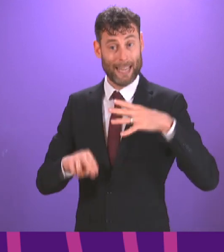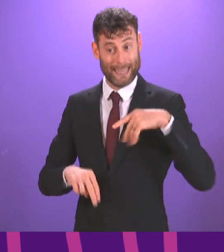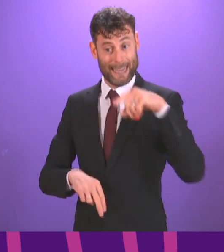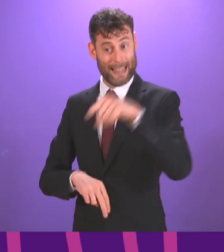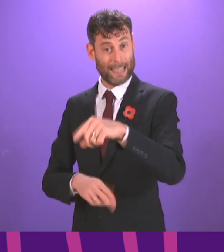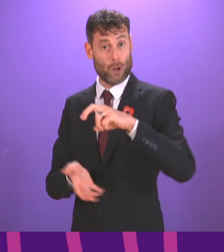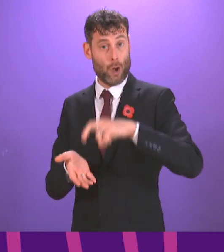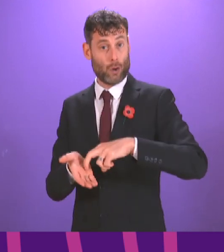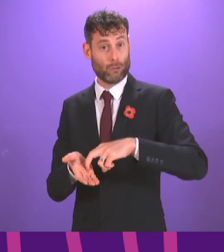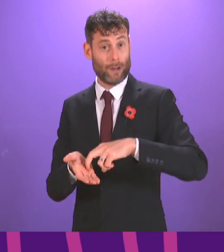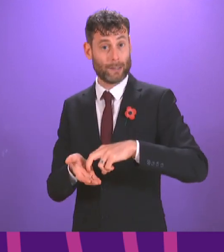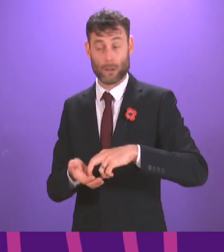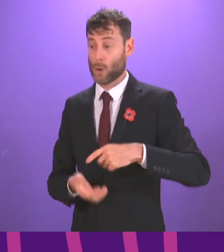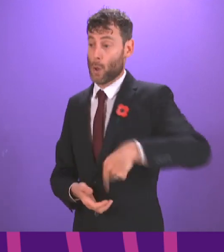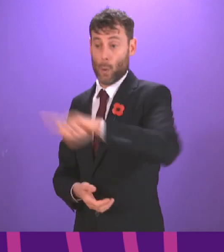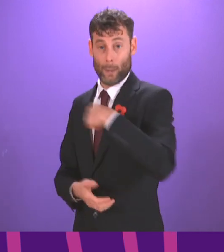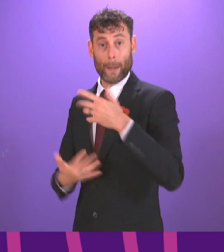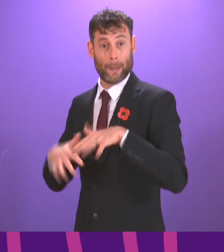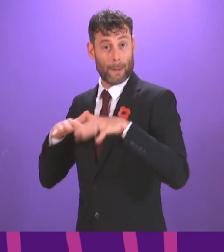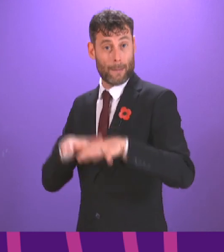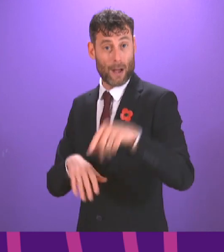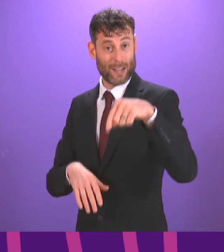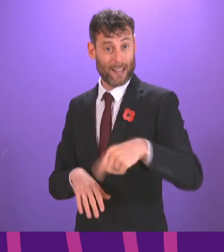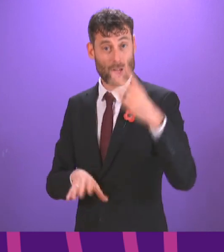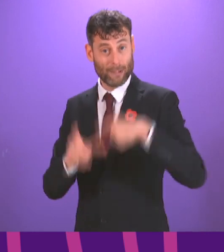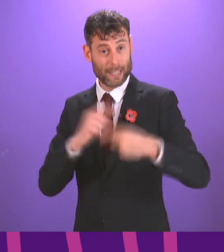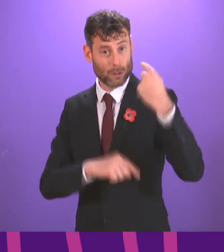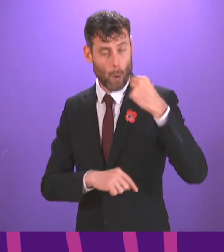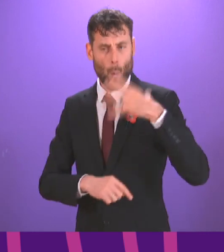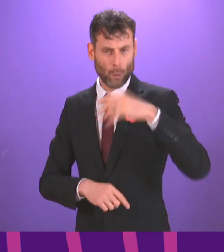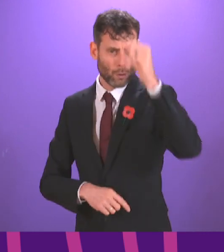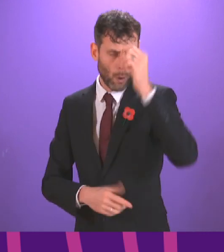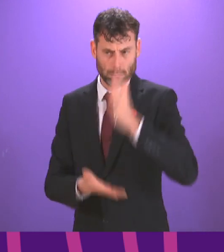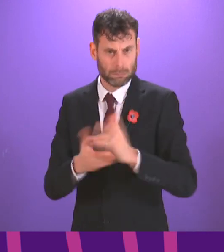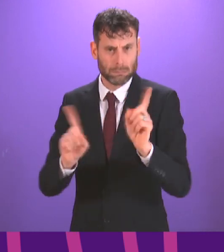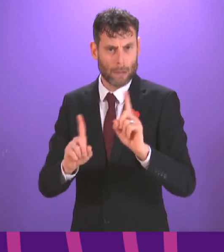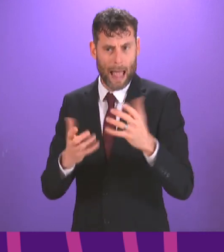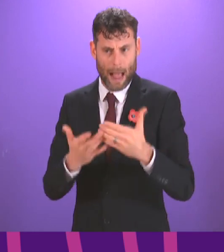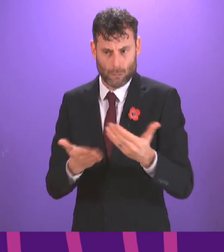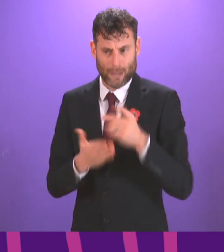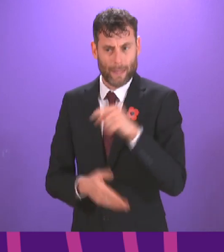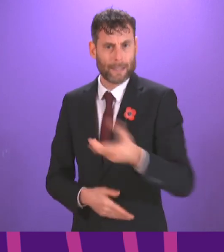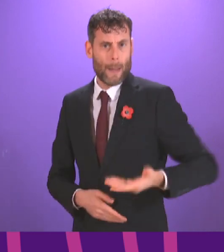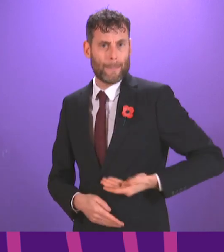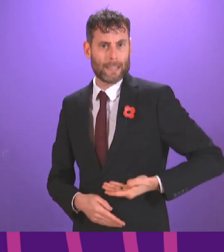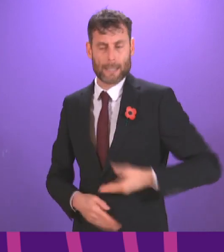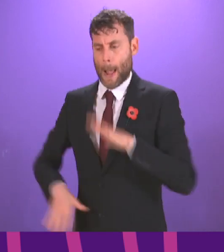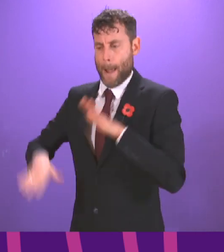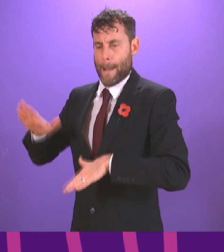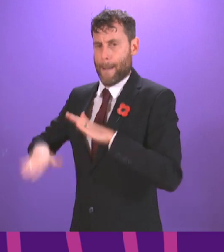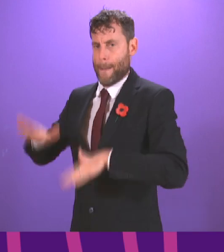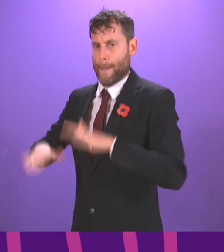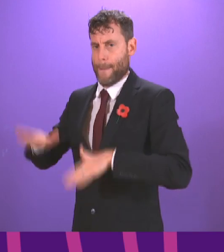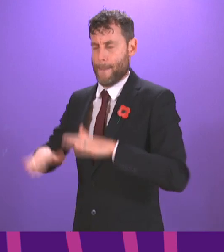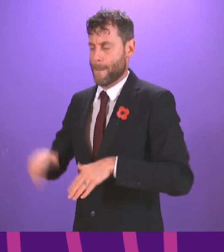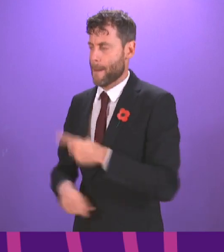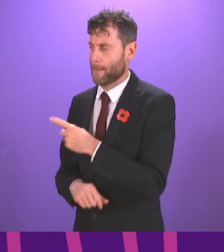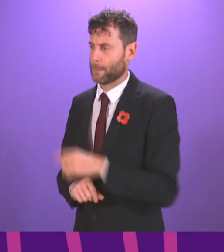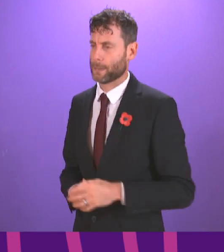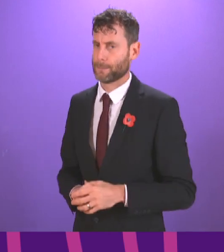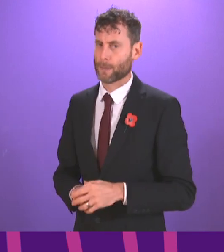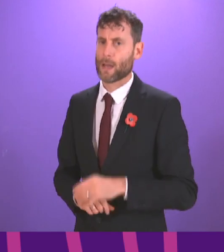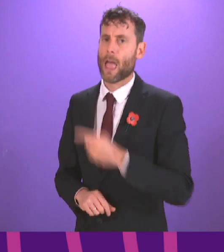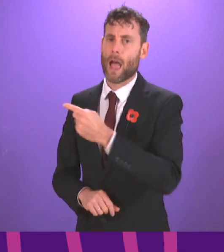who marched on the Parliament three years ago deserve straight answers and